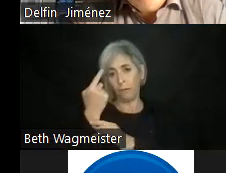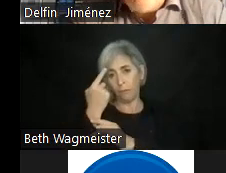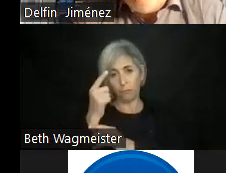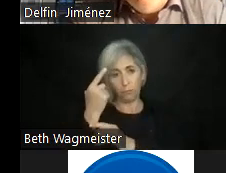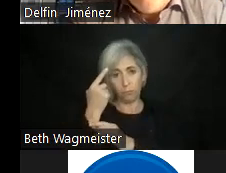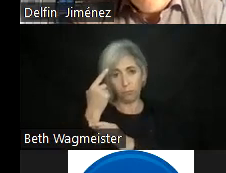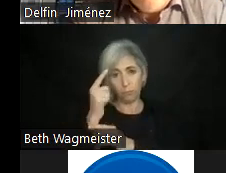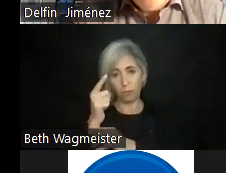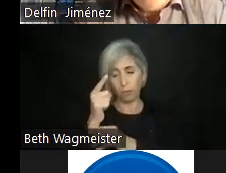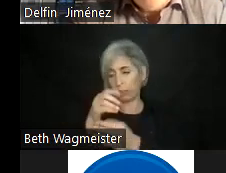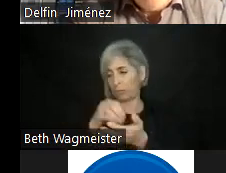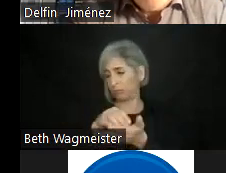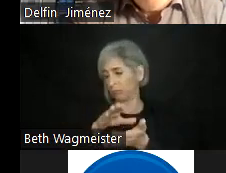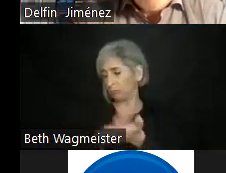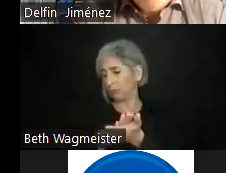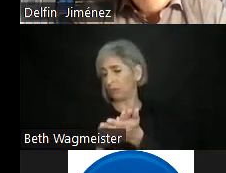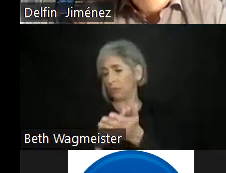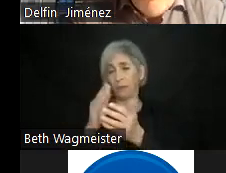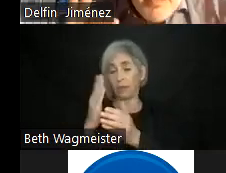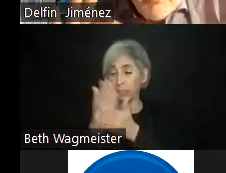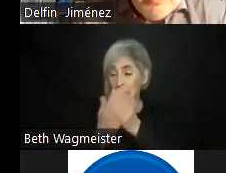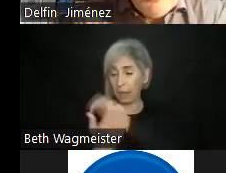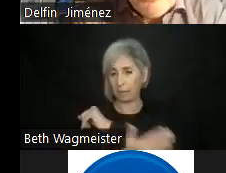document for some countries. Maybe. I don't know.